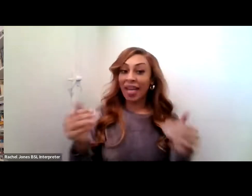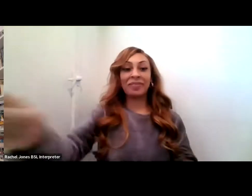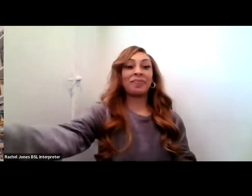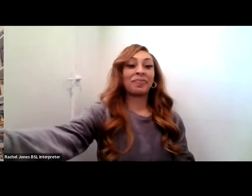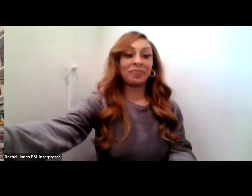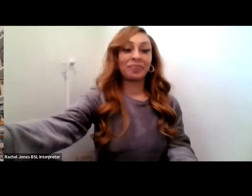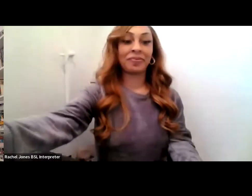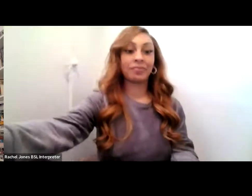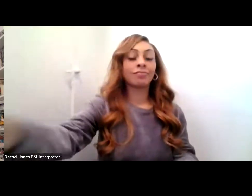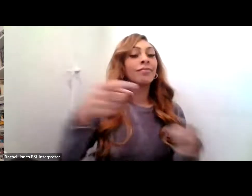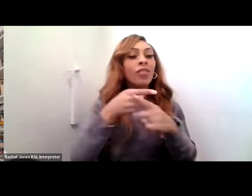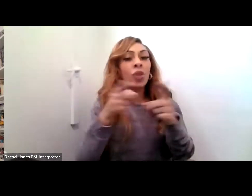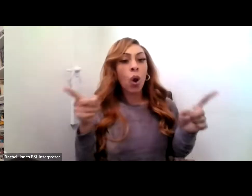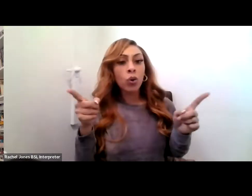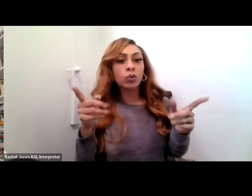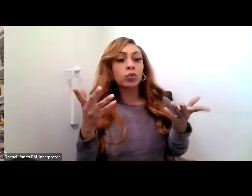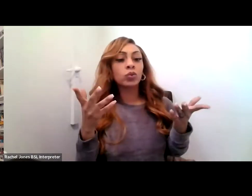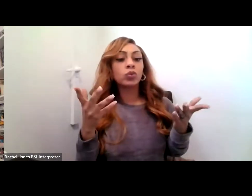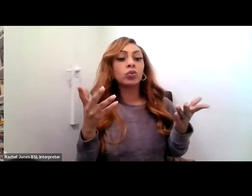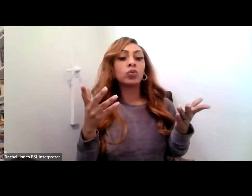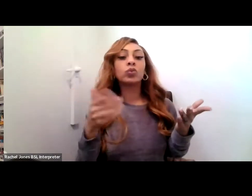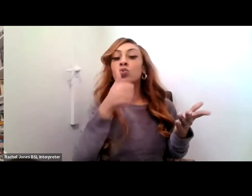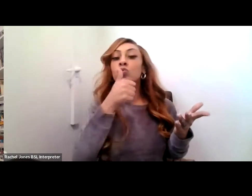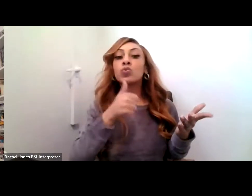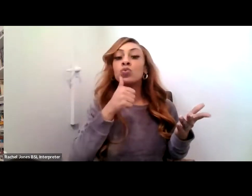For those of you who are looking to use the captioning,